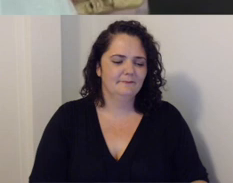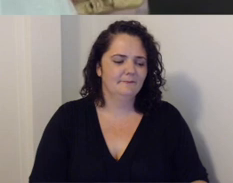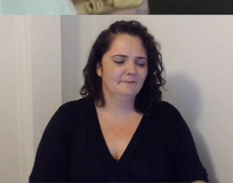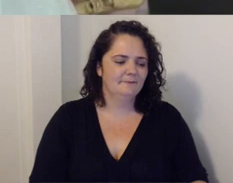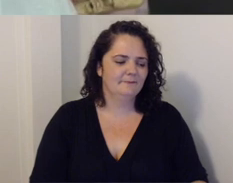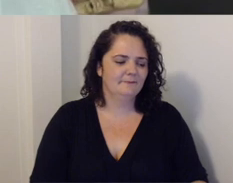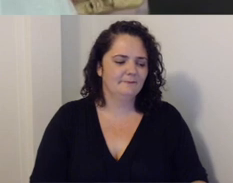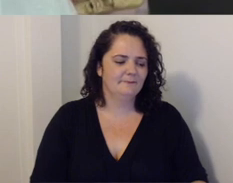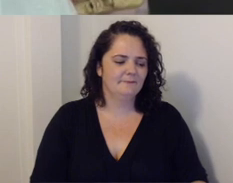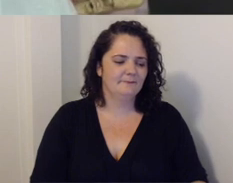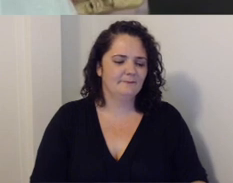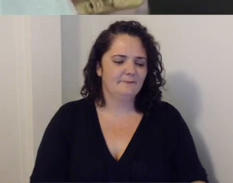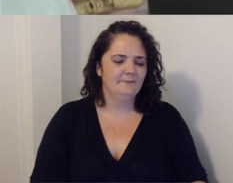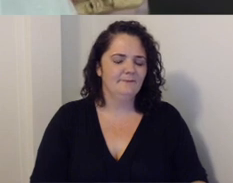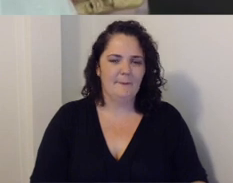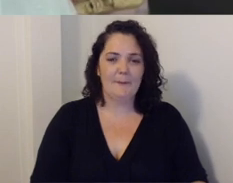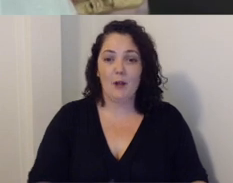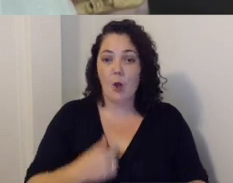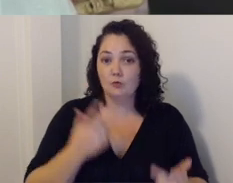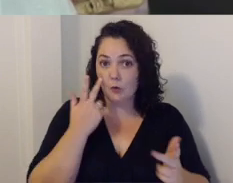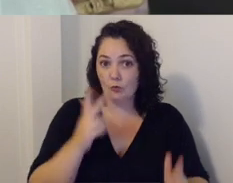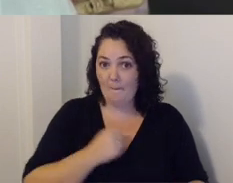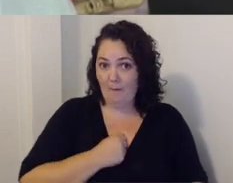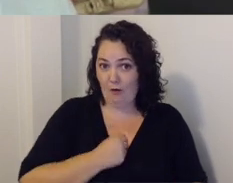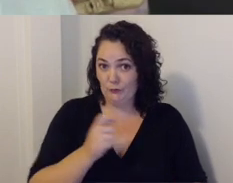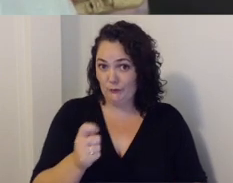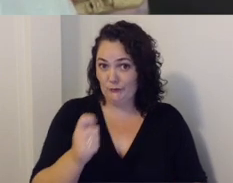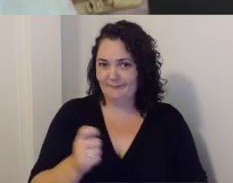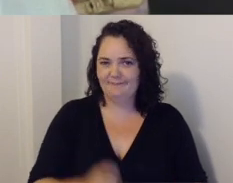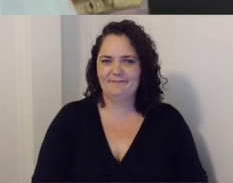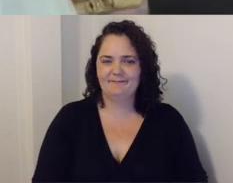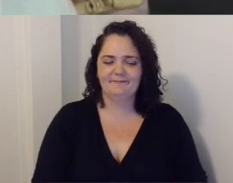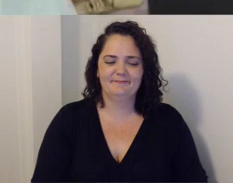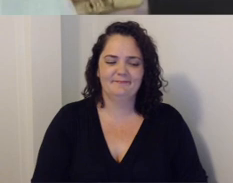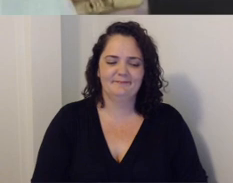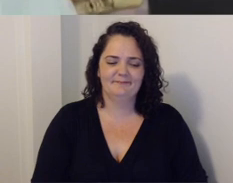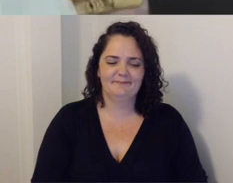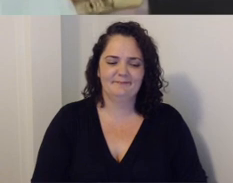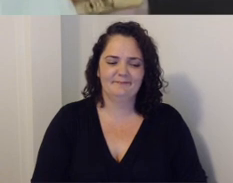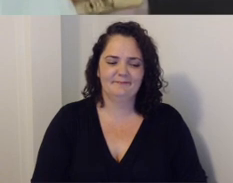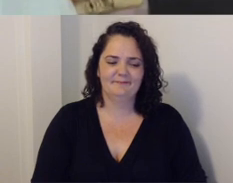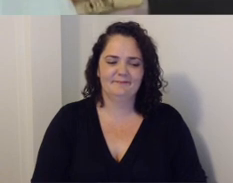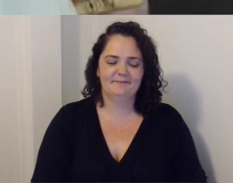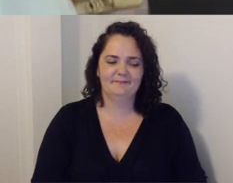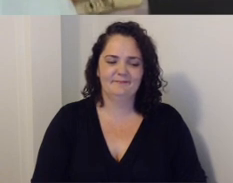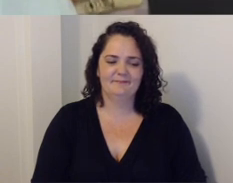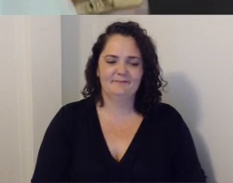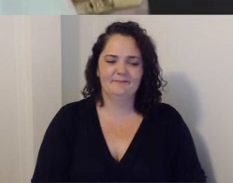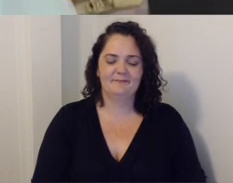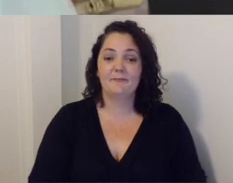we'll check back in with me here in just a minute okay and that's in fact what I'm doing right now